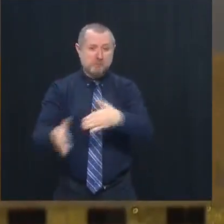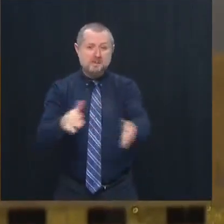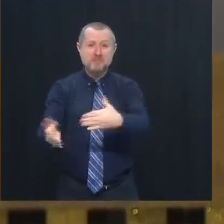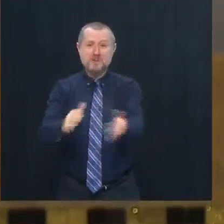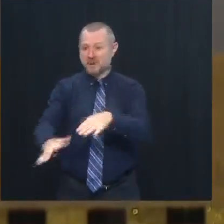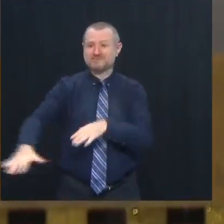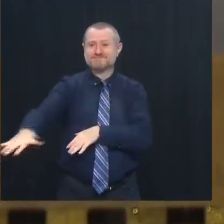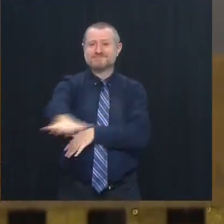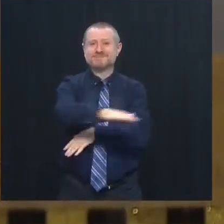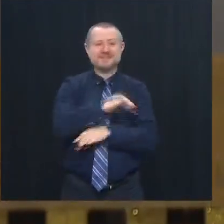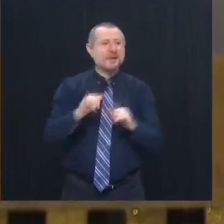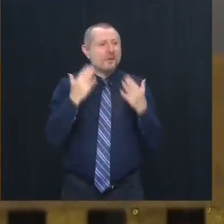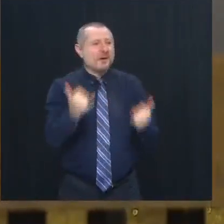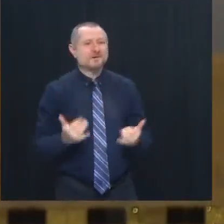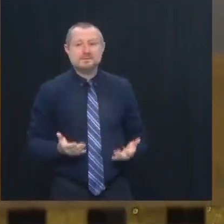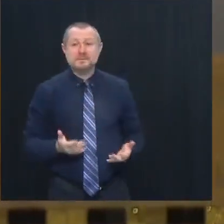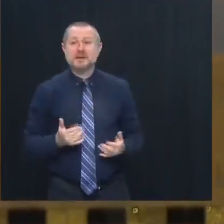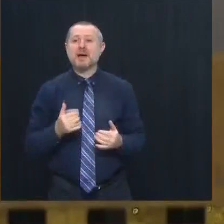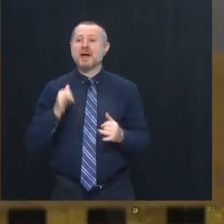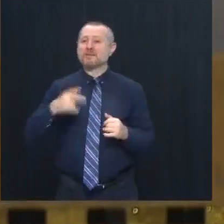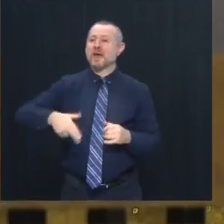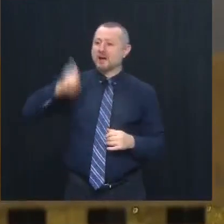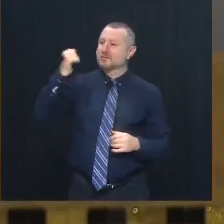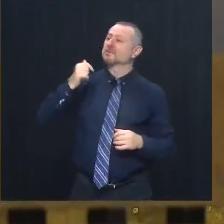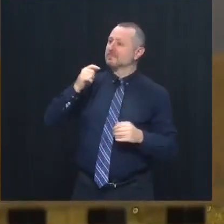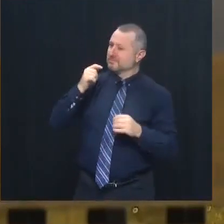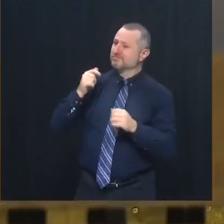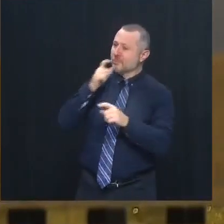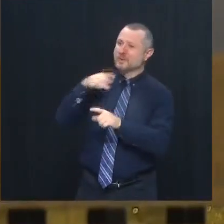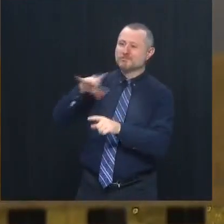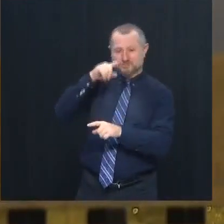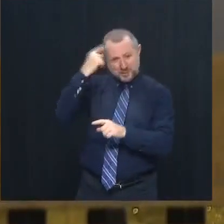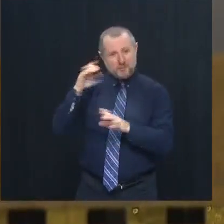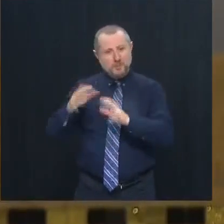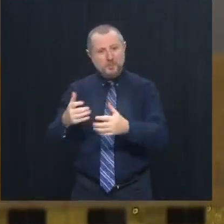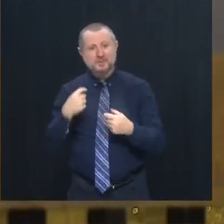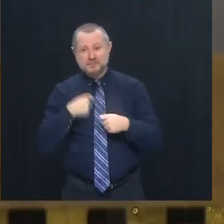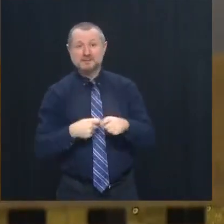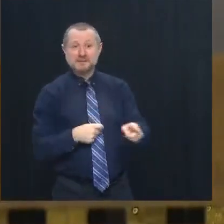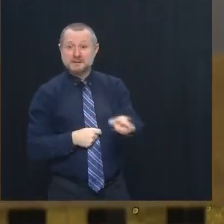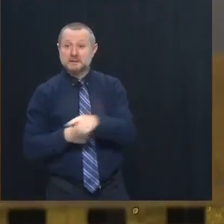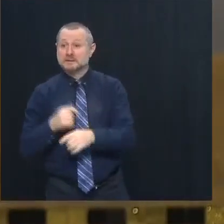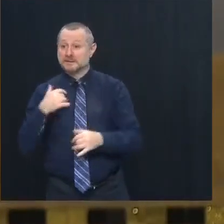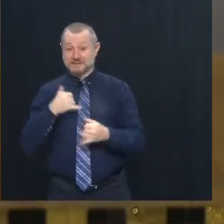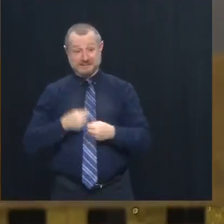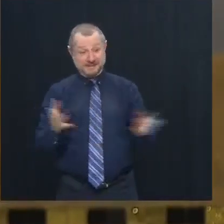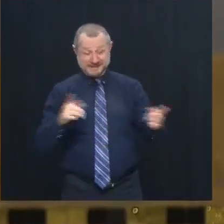THAT'S WHY WE ARE MORE WHY THE COVID DEATH TOLL IS SO HIGH FOR BLACK AND BROWN